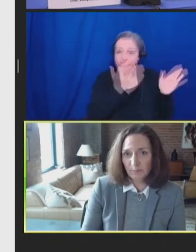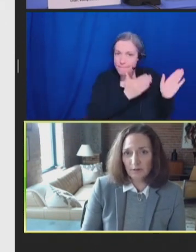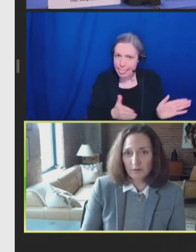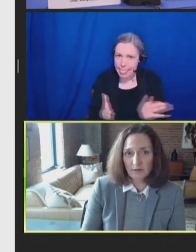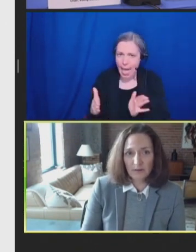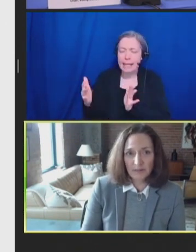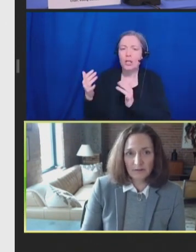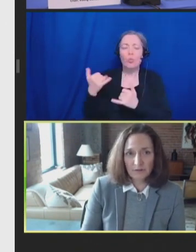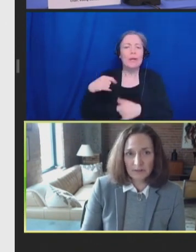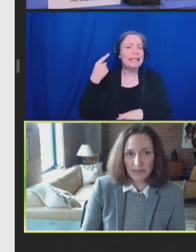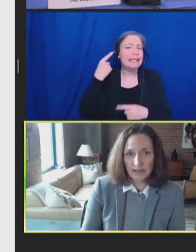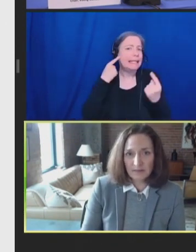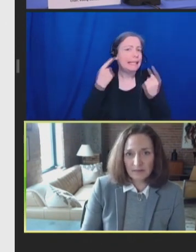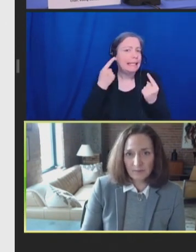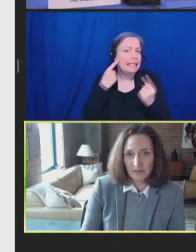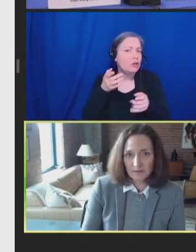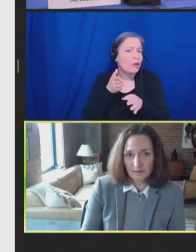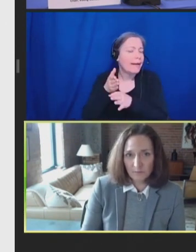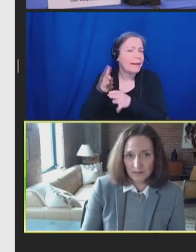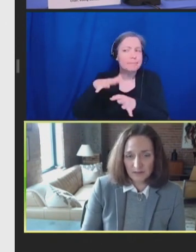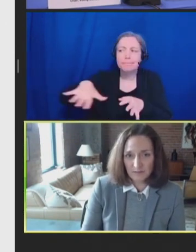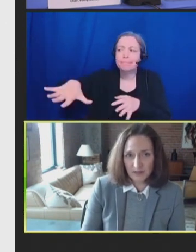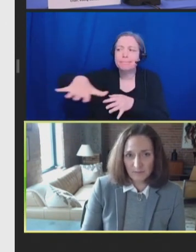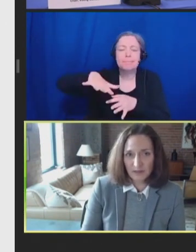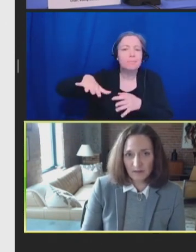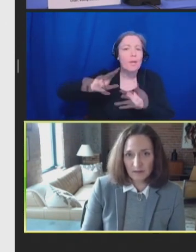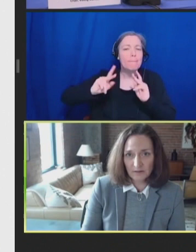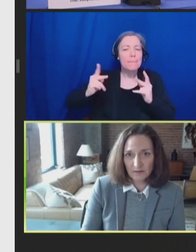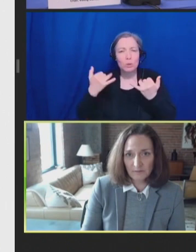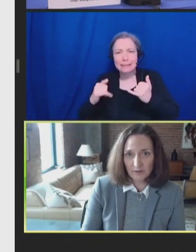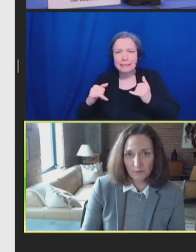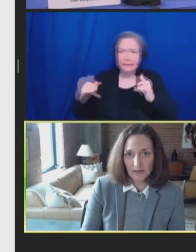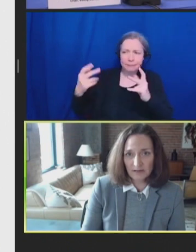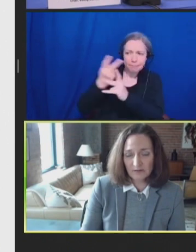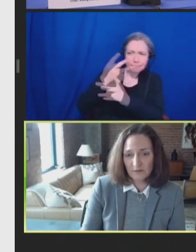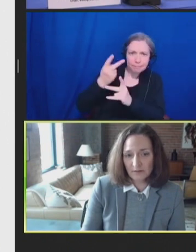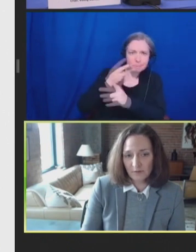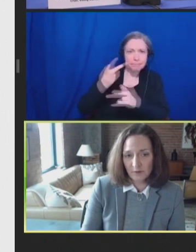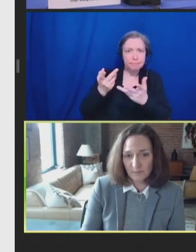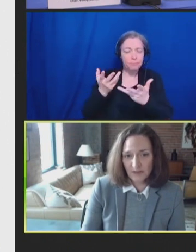field that people are trying to anticipate on what this might be on a very practical level.